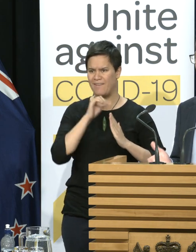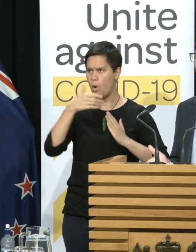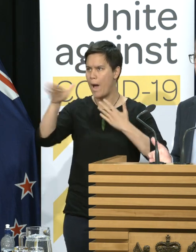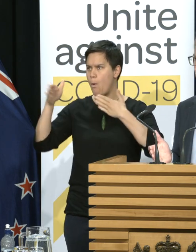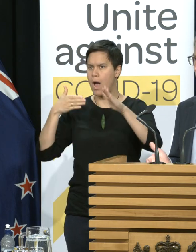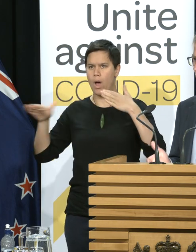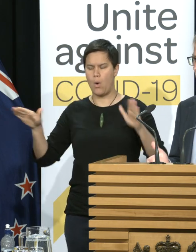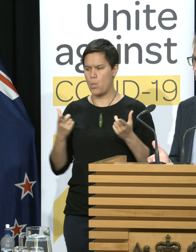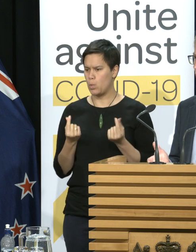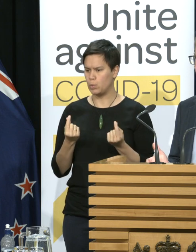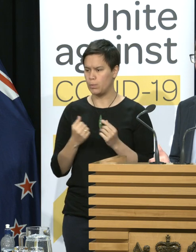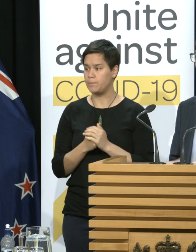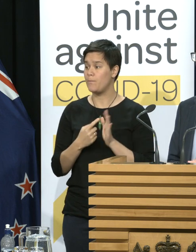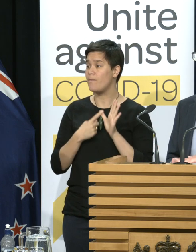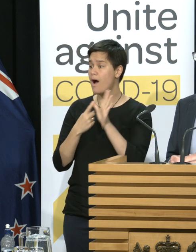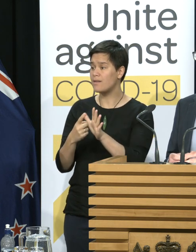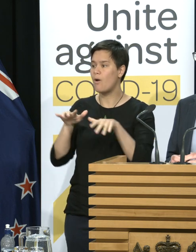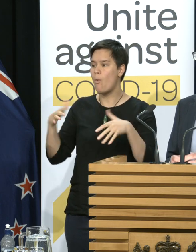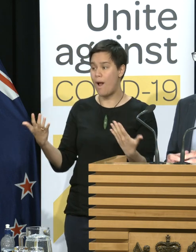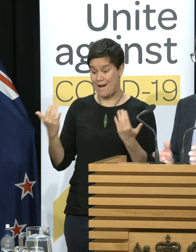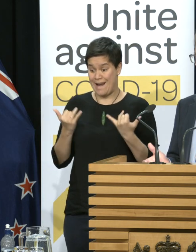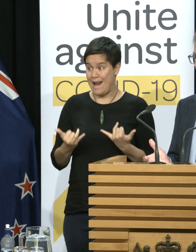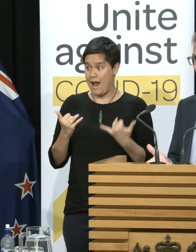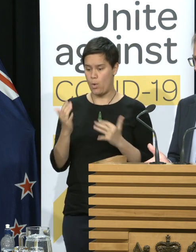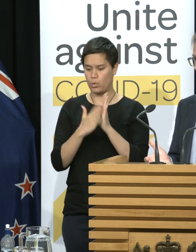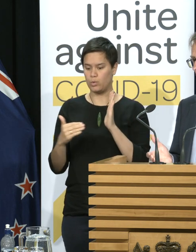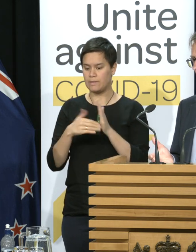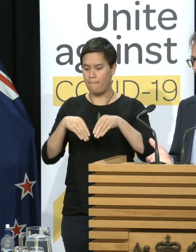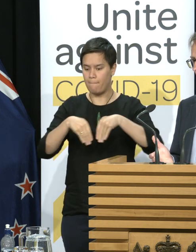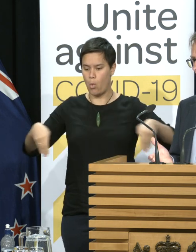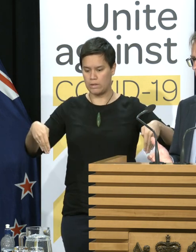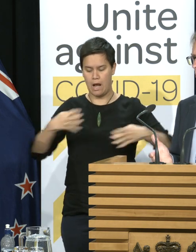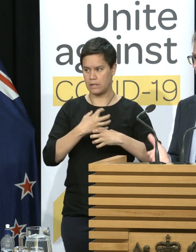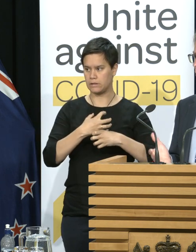we know are incredibly tight. And we know that if there is a case coming into New Zealand,